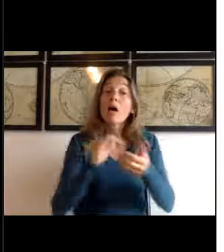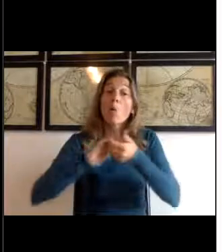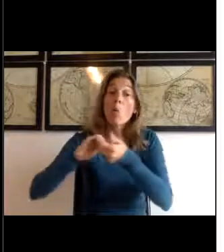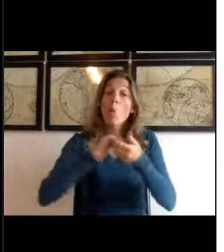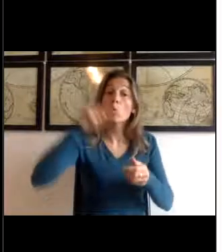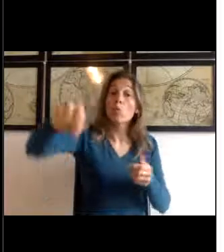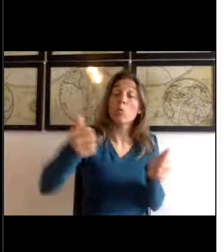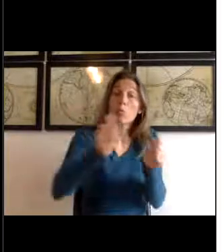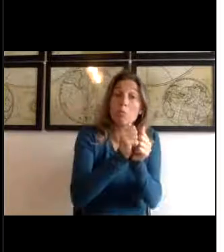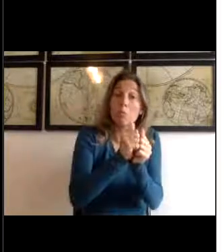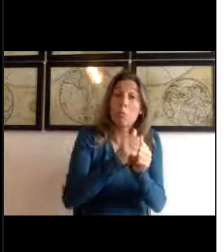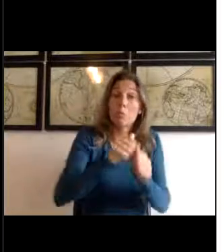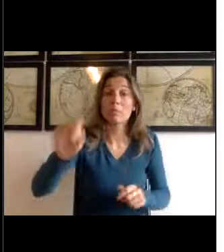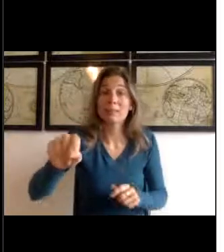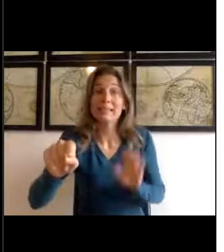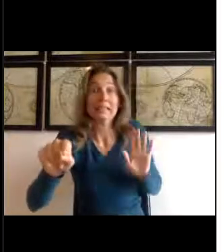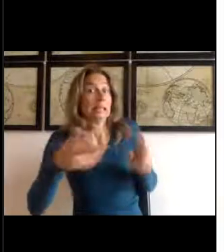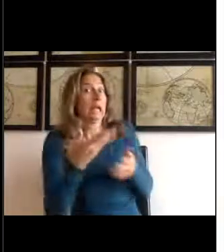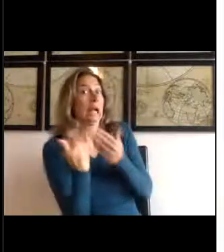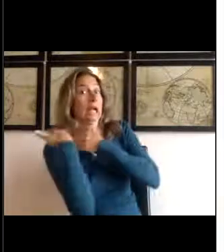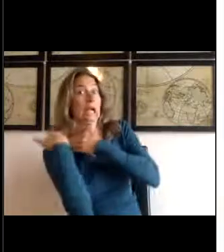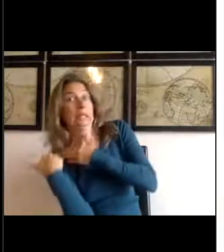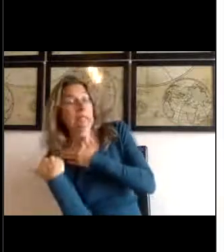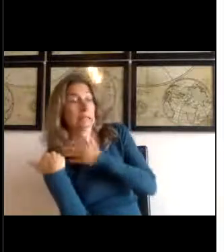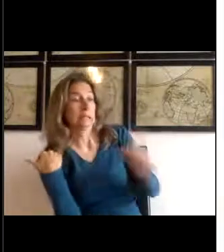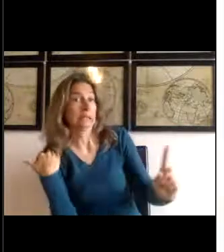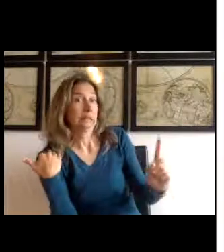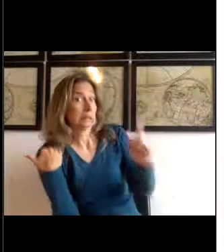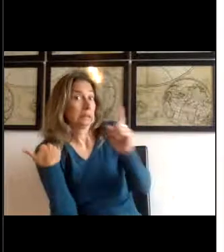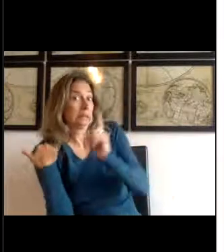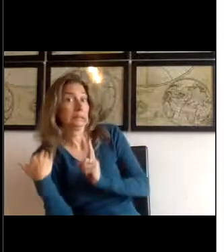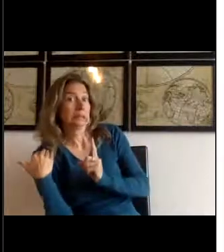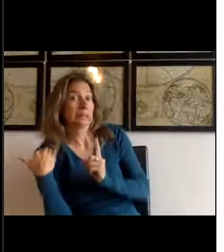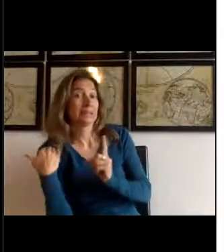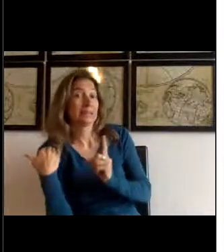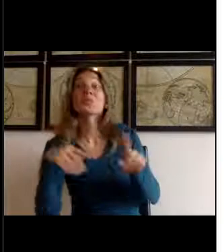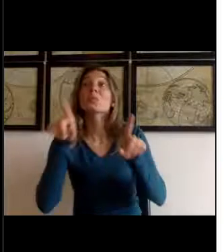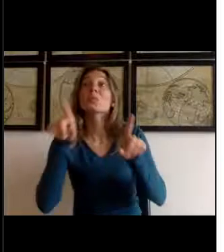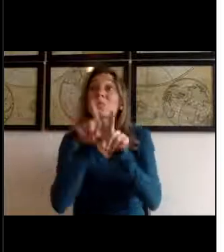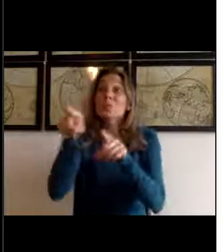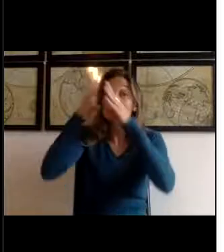The parents are raising their concerns. It's very understandable.